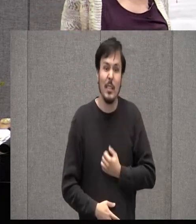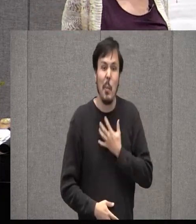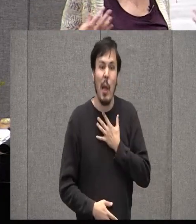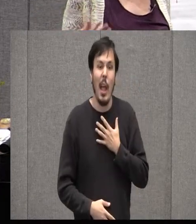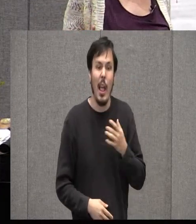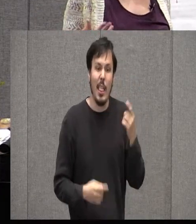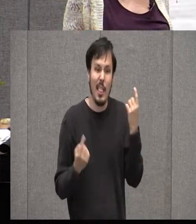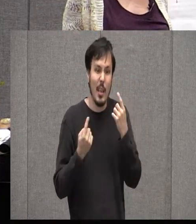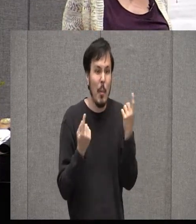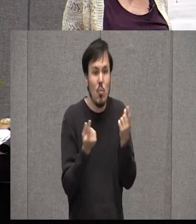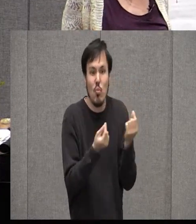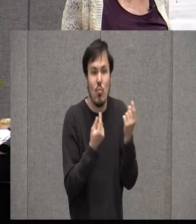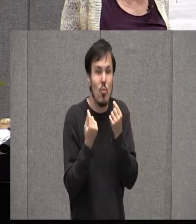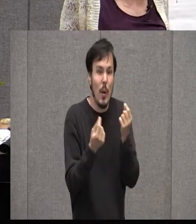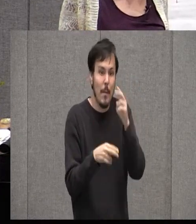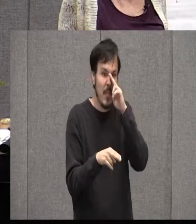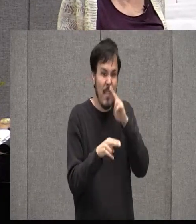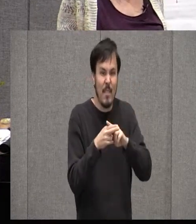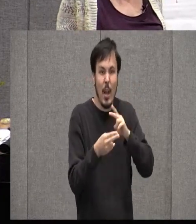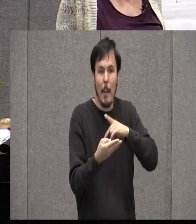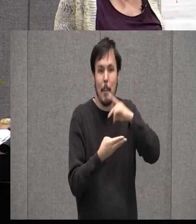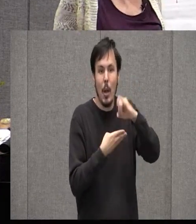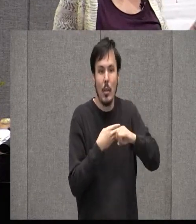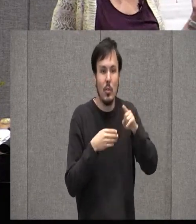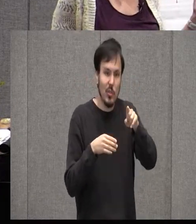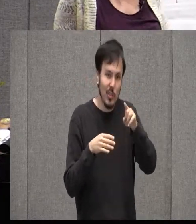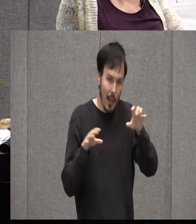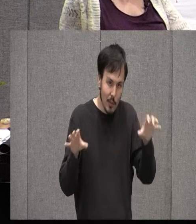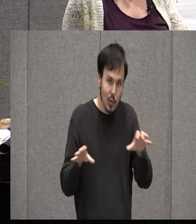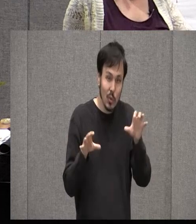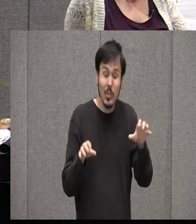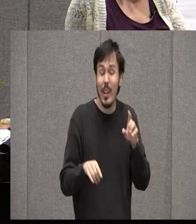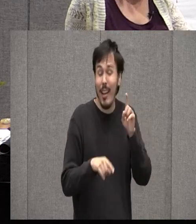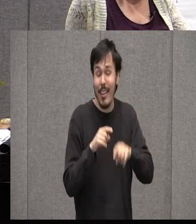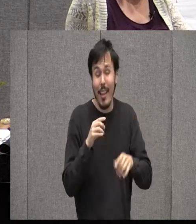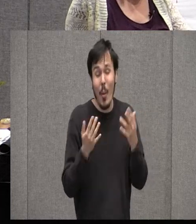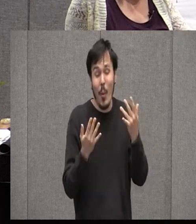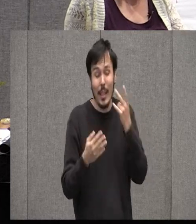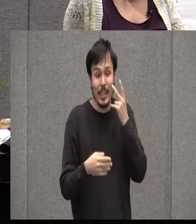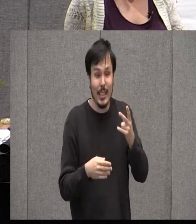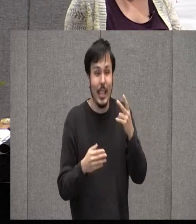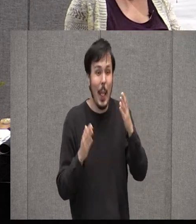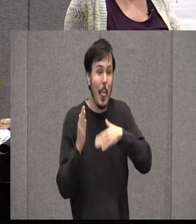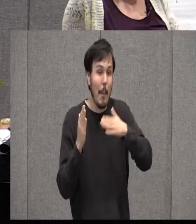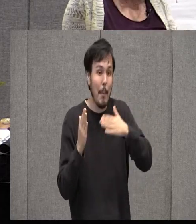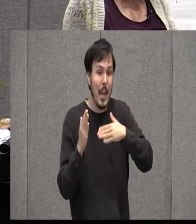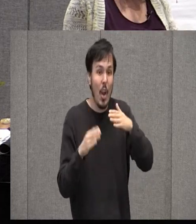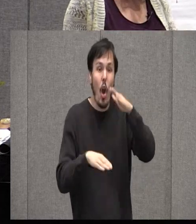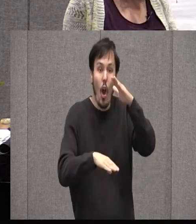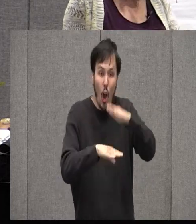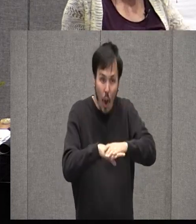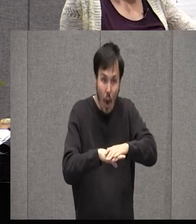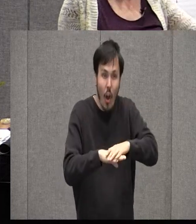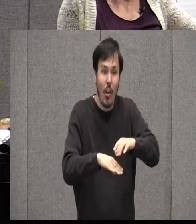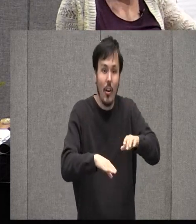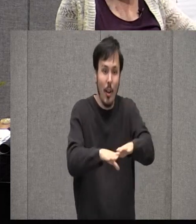of some fun summer projects that you wanna do. I can't wait to see this chalk paint on actual chalk or on the sidewalk.